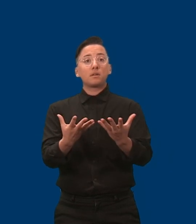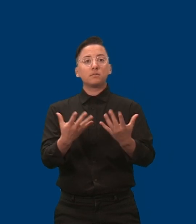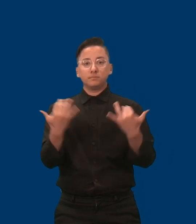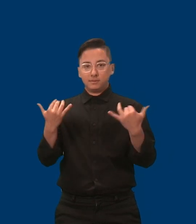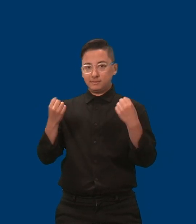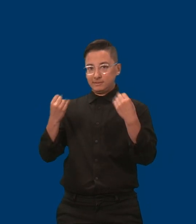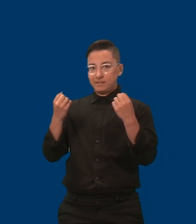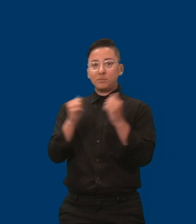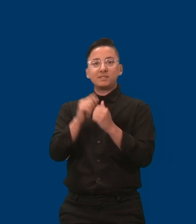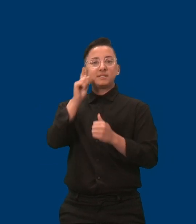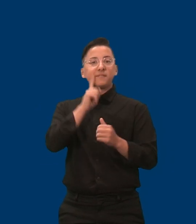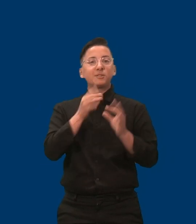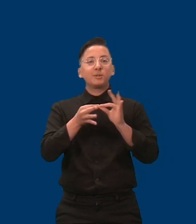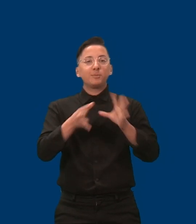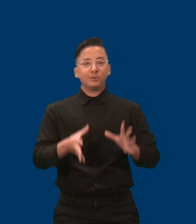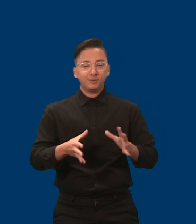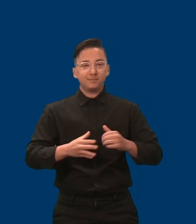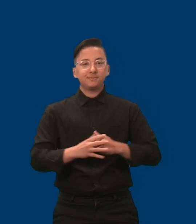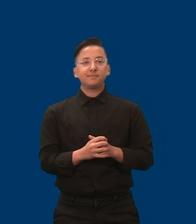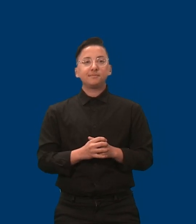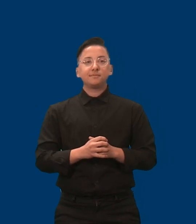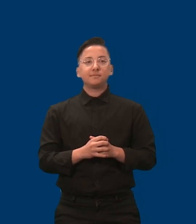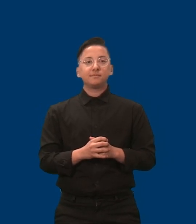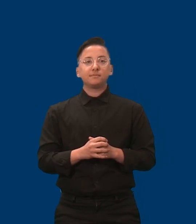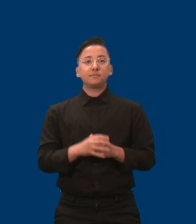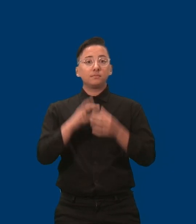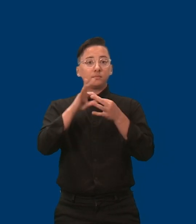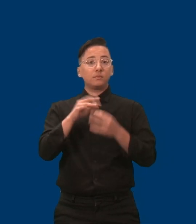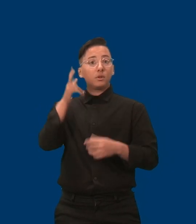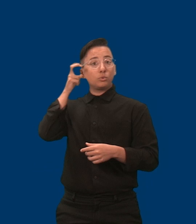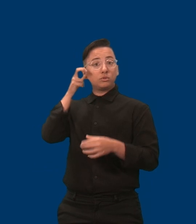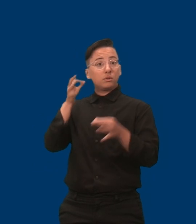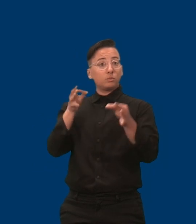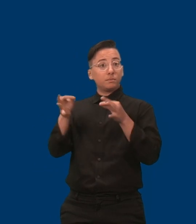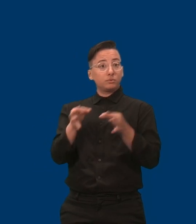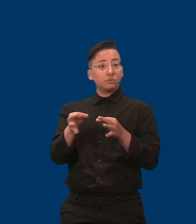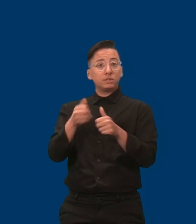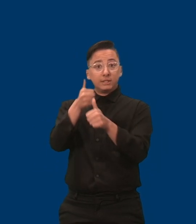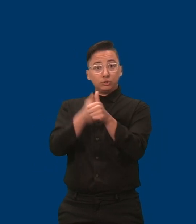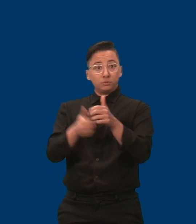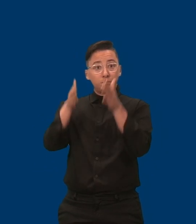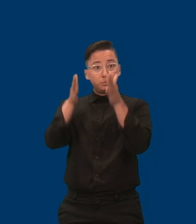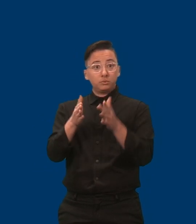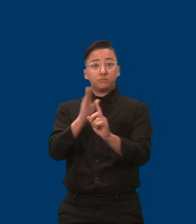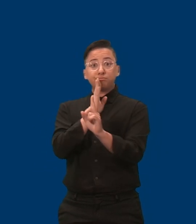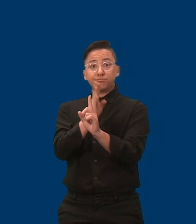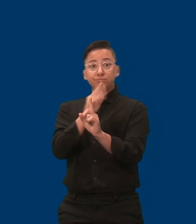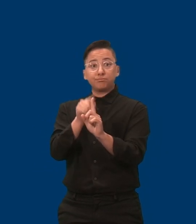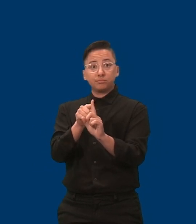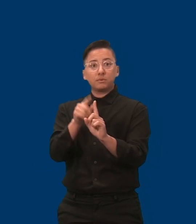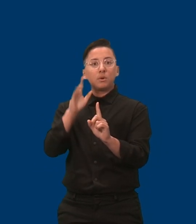Regarding today's audio description, each person speaking today will describe themselves.